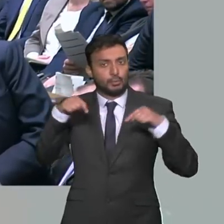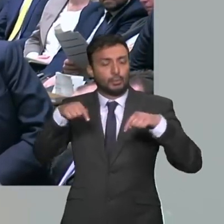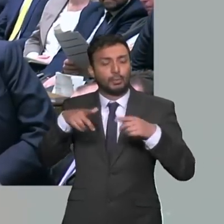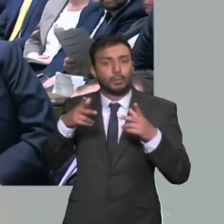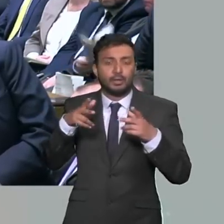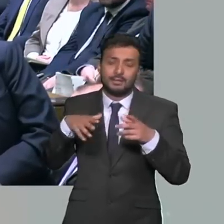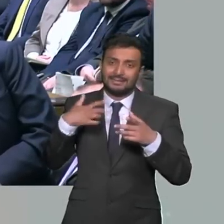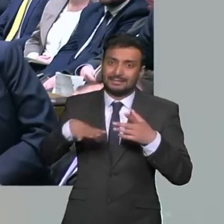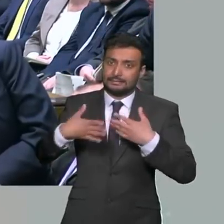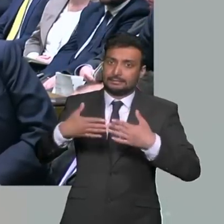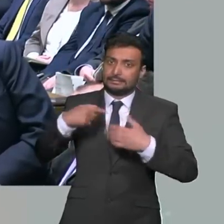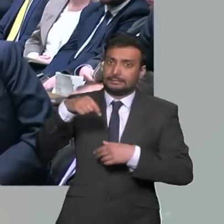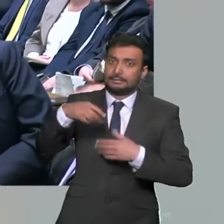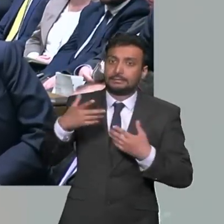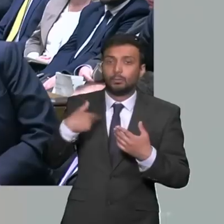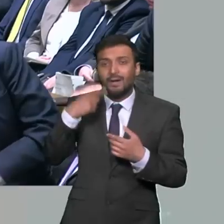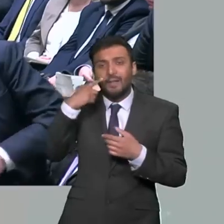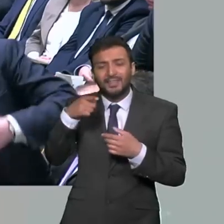There are things we can do to make childcare more affordable.